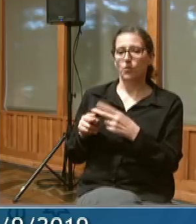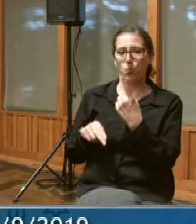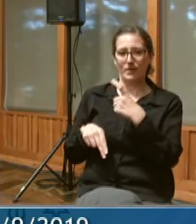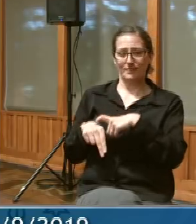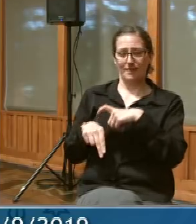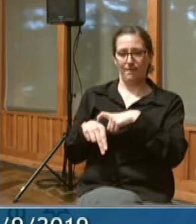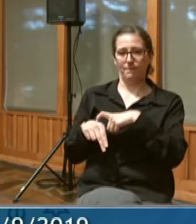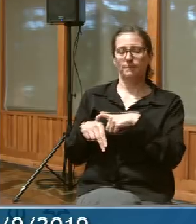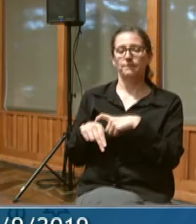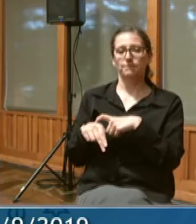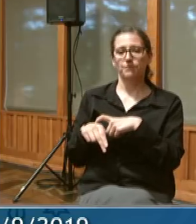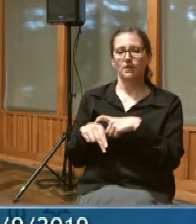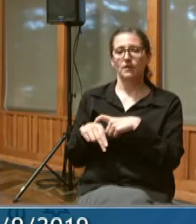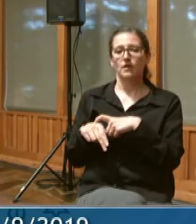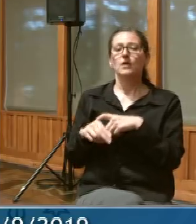WHEN THEY ARE AVAILABLE NEAR TERM BUT WE DON'T EXPECT THEM TO